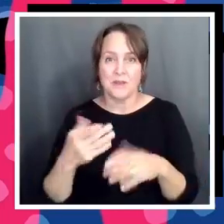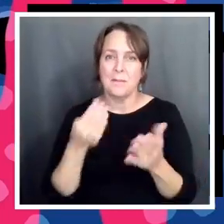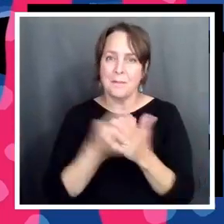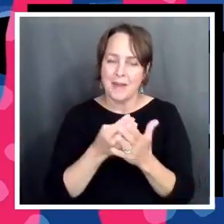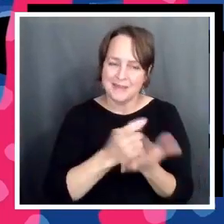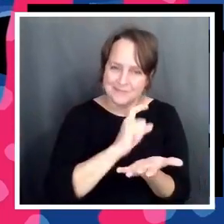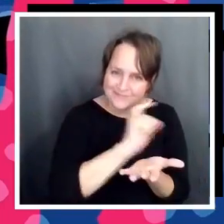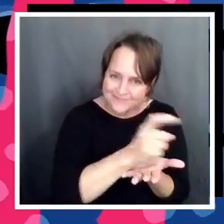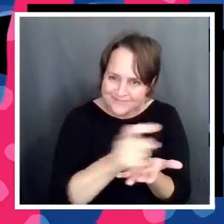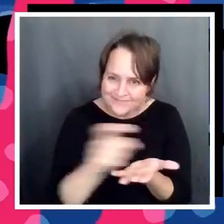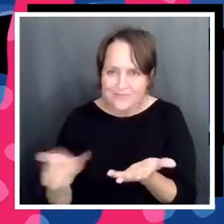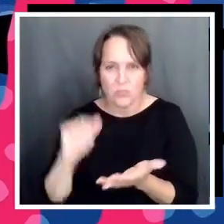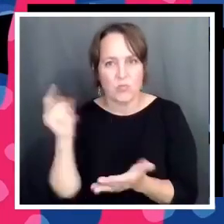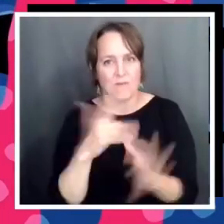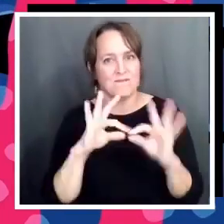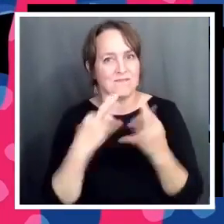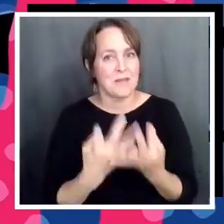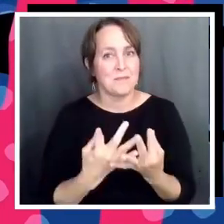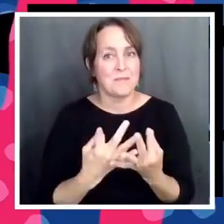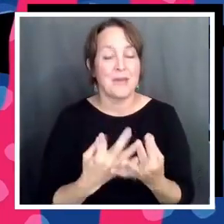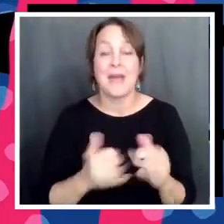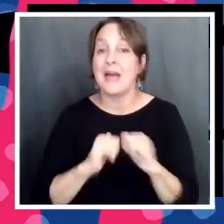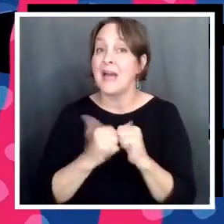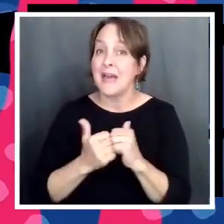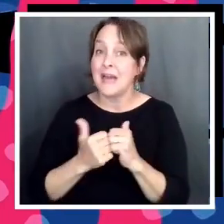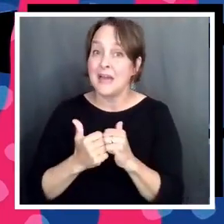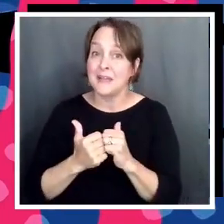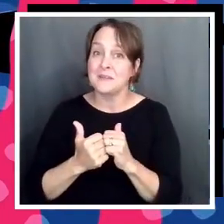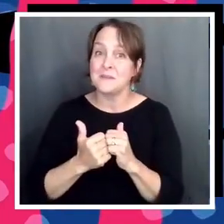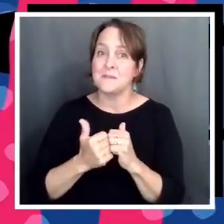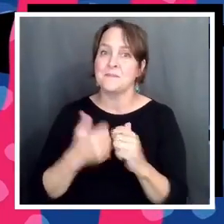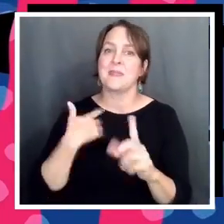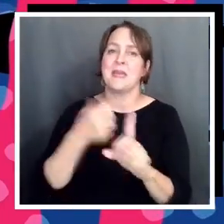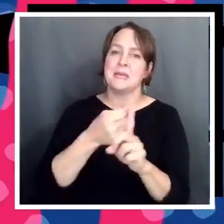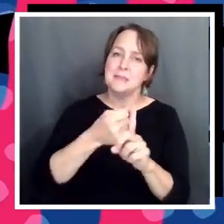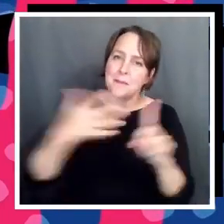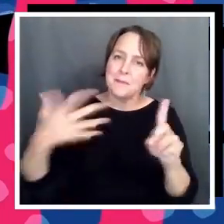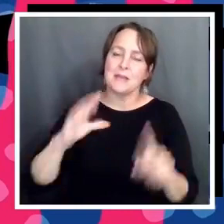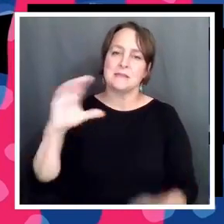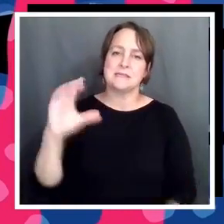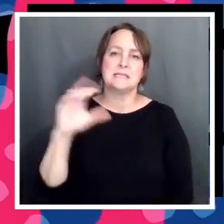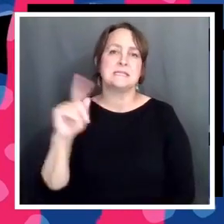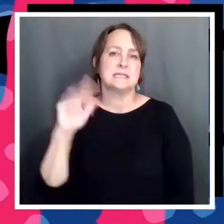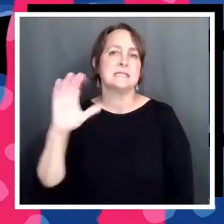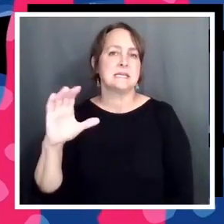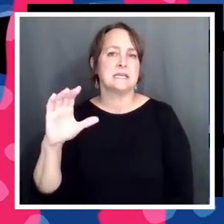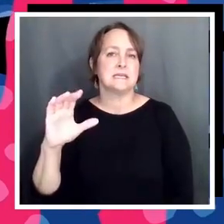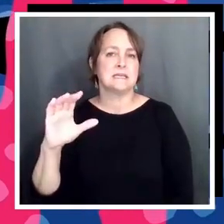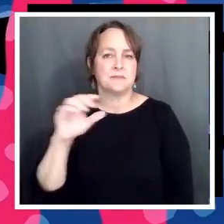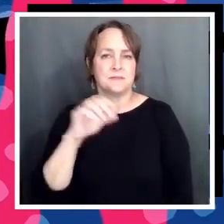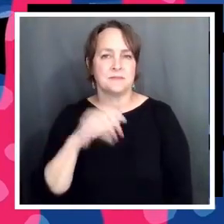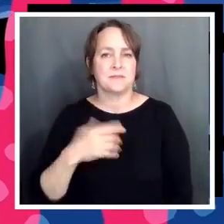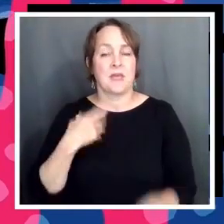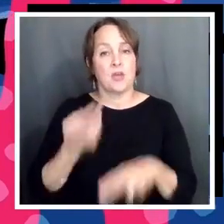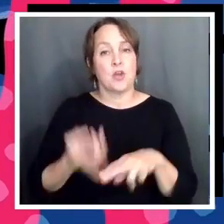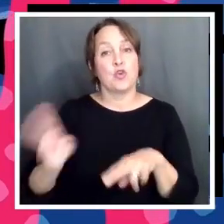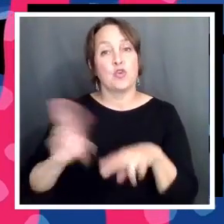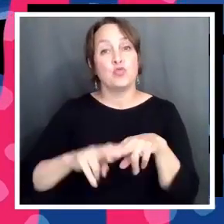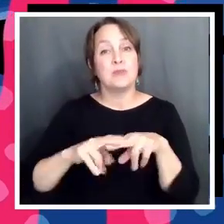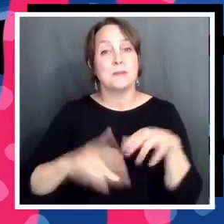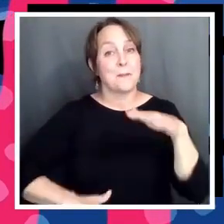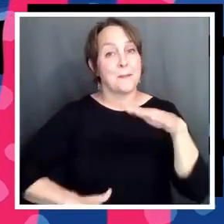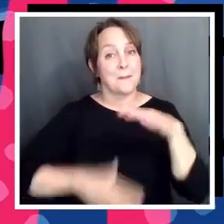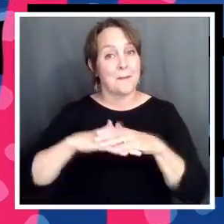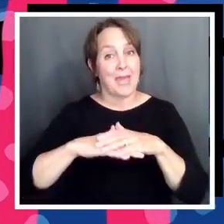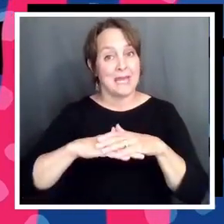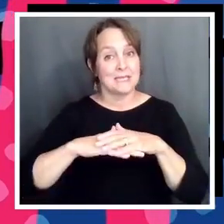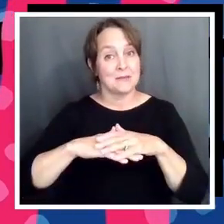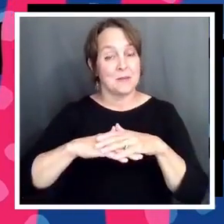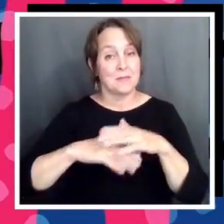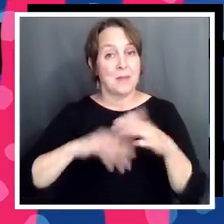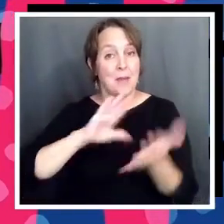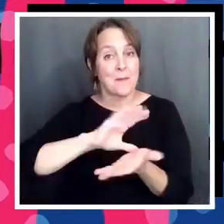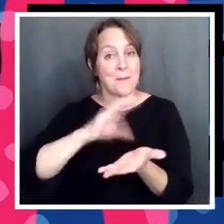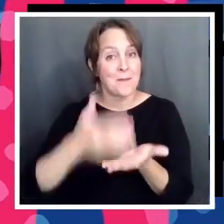THE PACKAGE FOCUSED ON GETTING